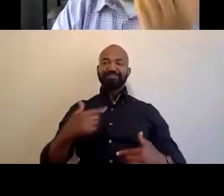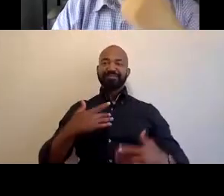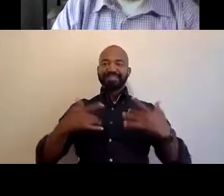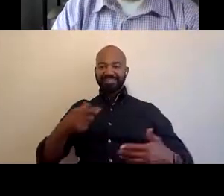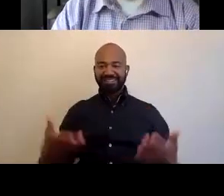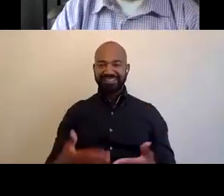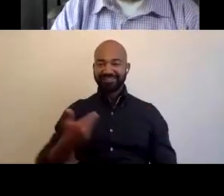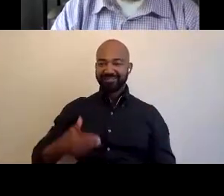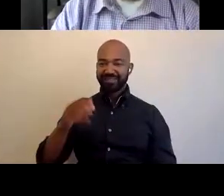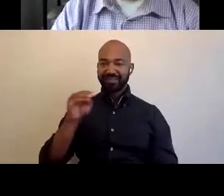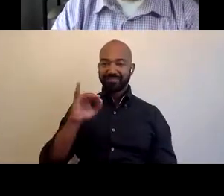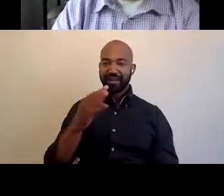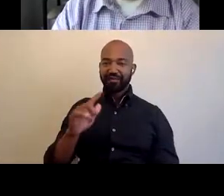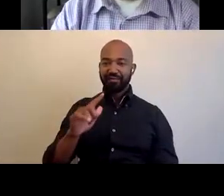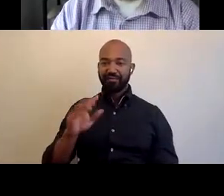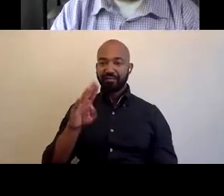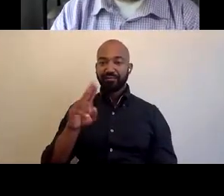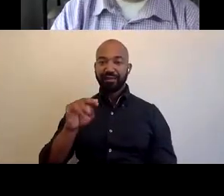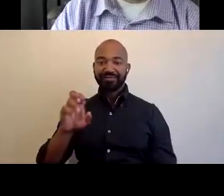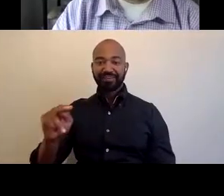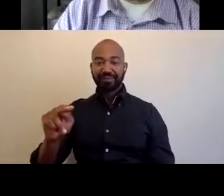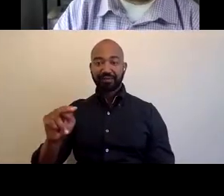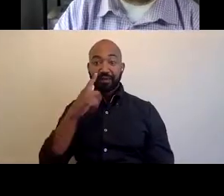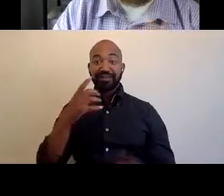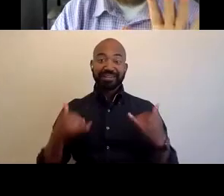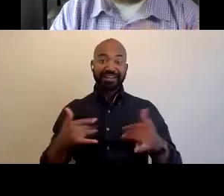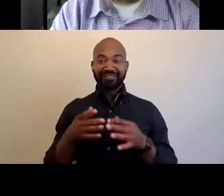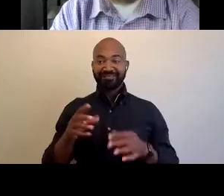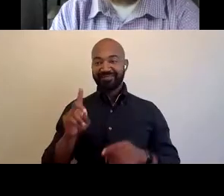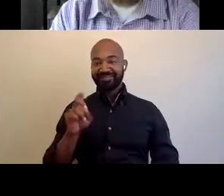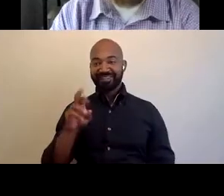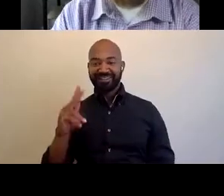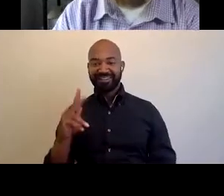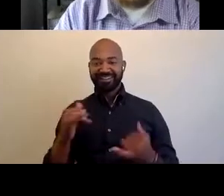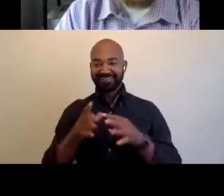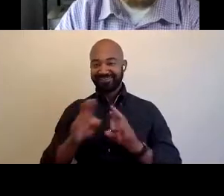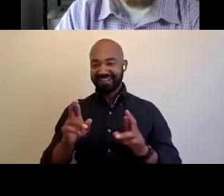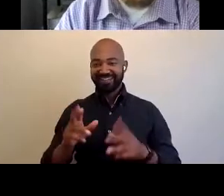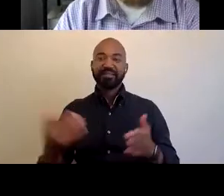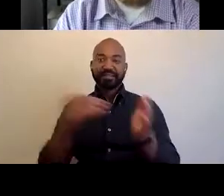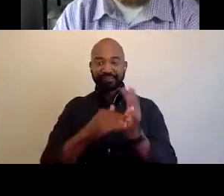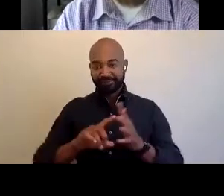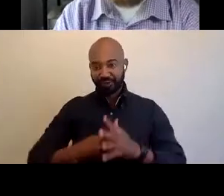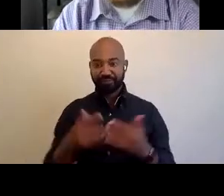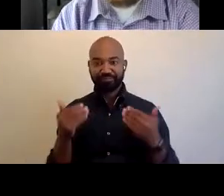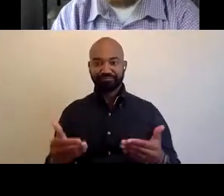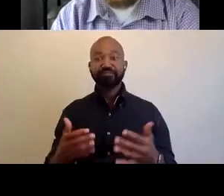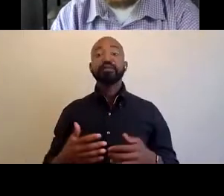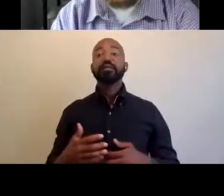and I'm gonna start over with that because Derek is now ready to interpret. So, hi everybody. We're gonna get rolling. I'm Michael Munson with FORGE,